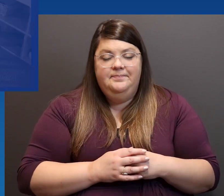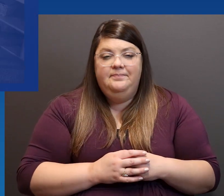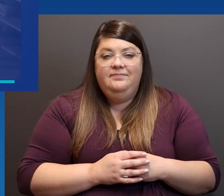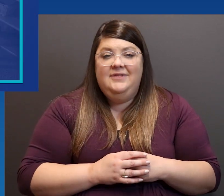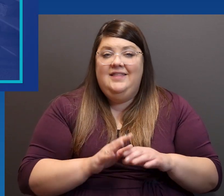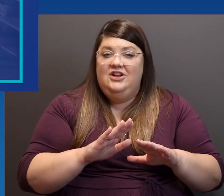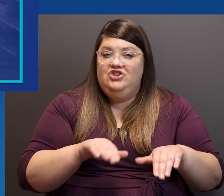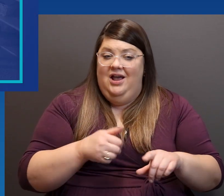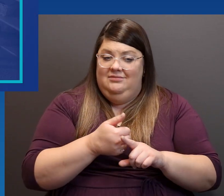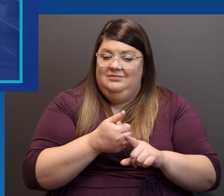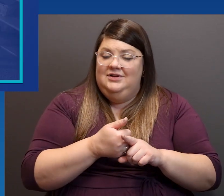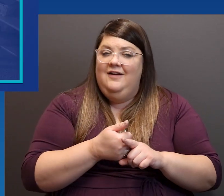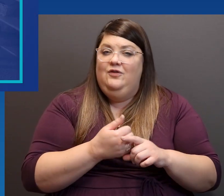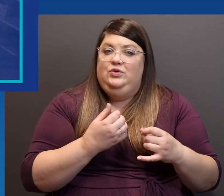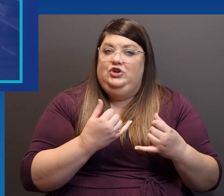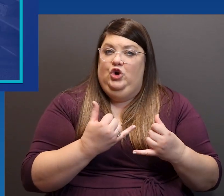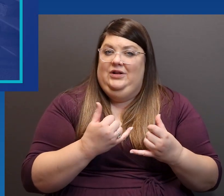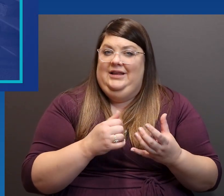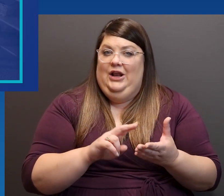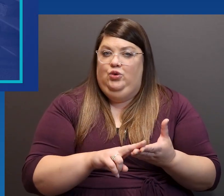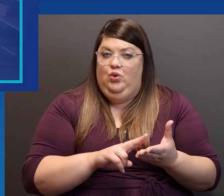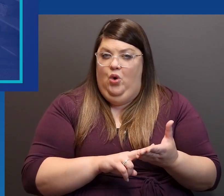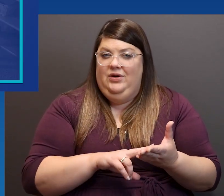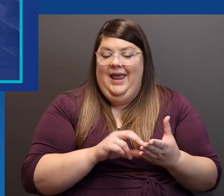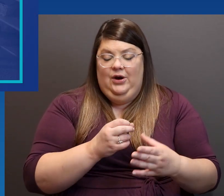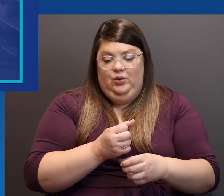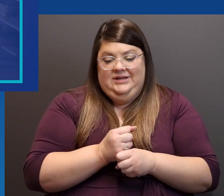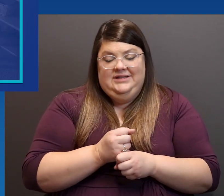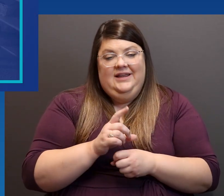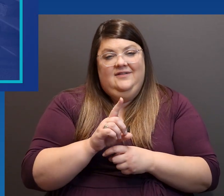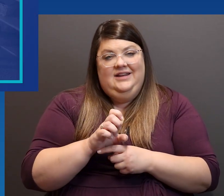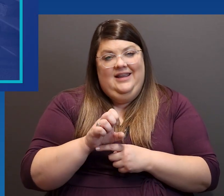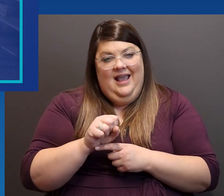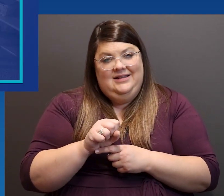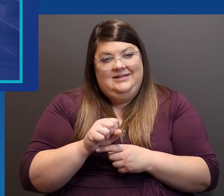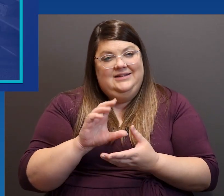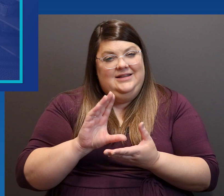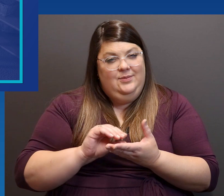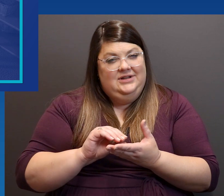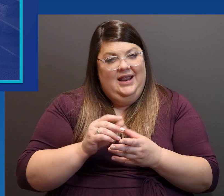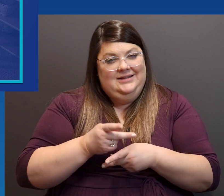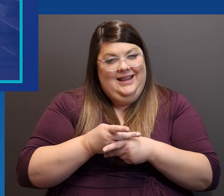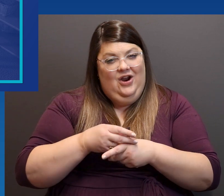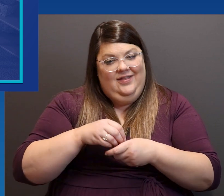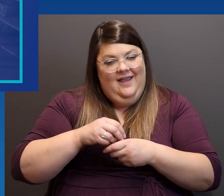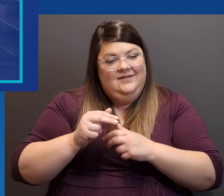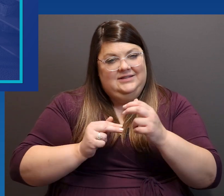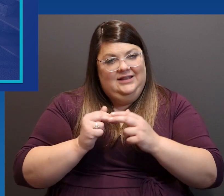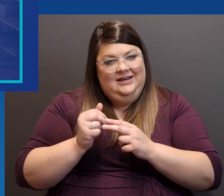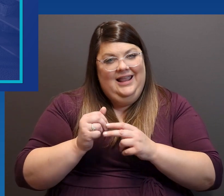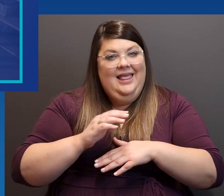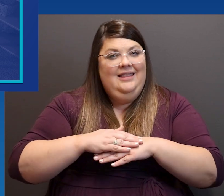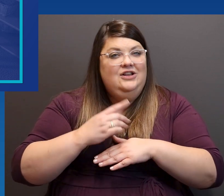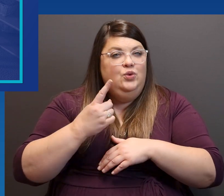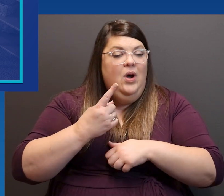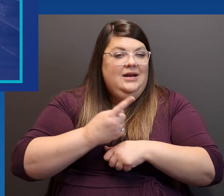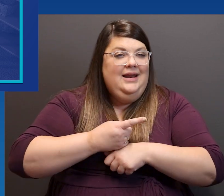The child was currently enrolled and received DES subsidized care at the facility at least one day during the service month,